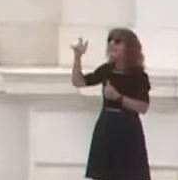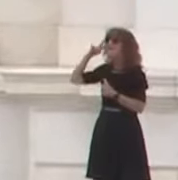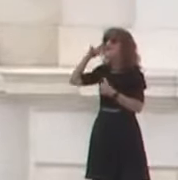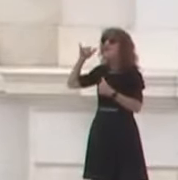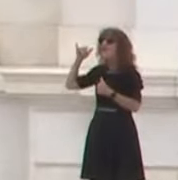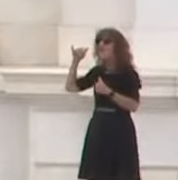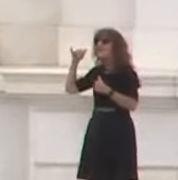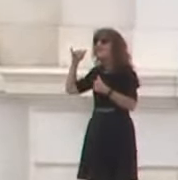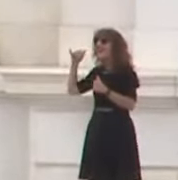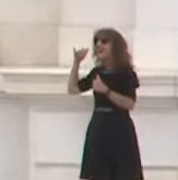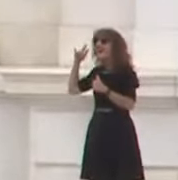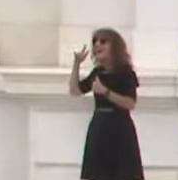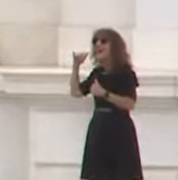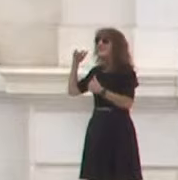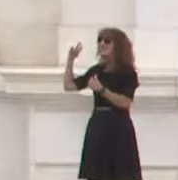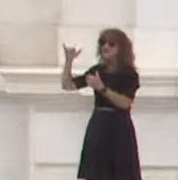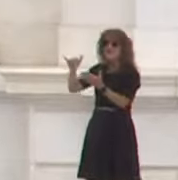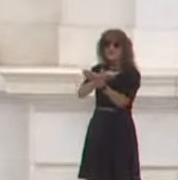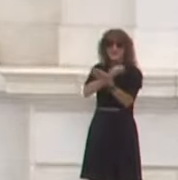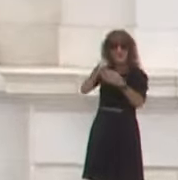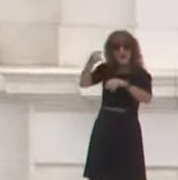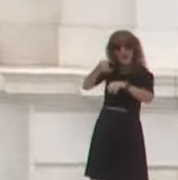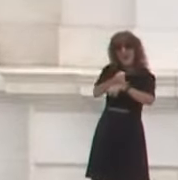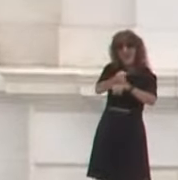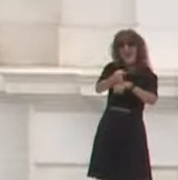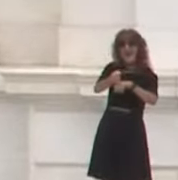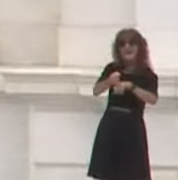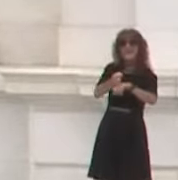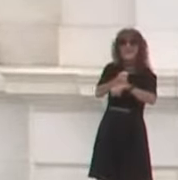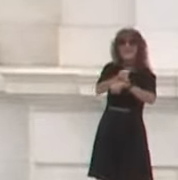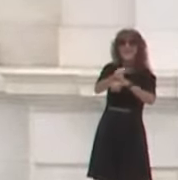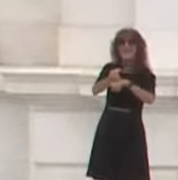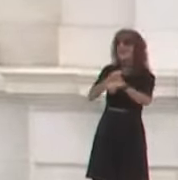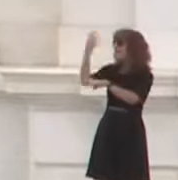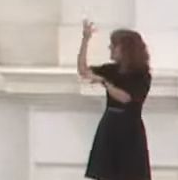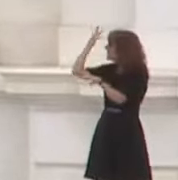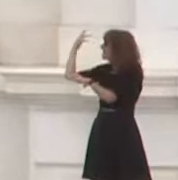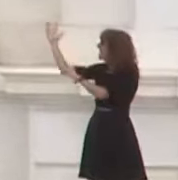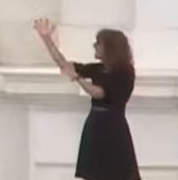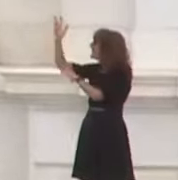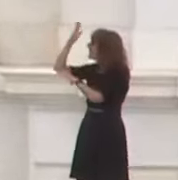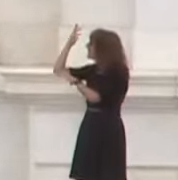From California to the New York island